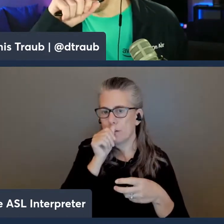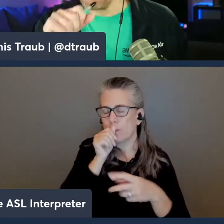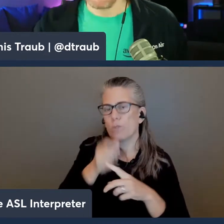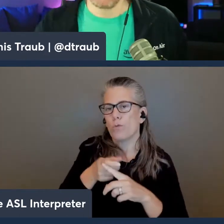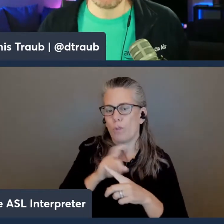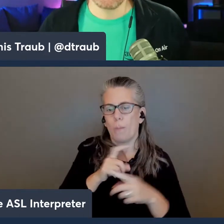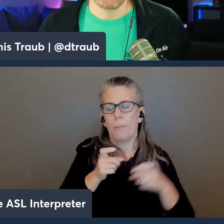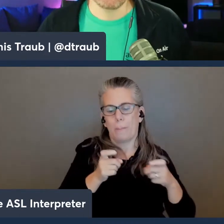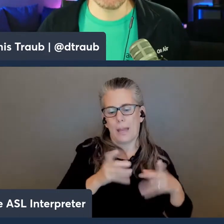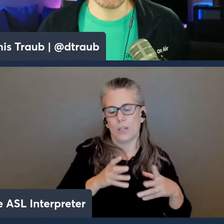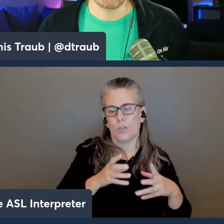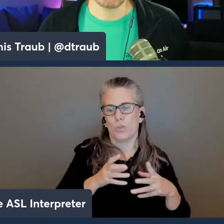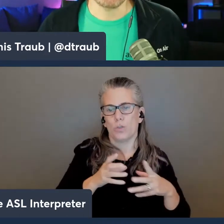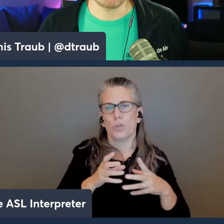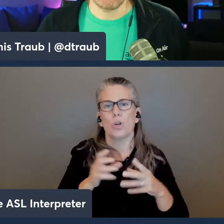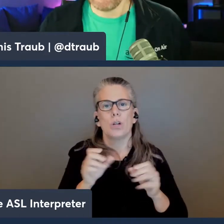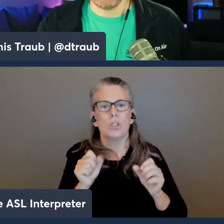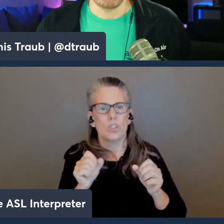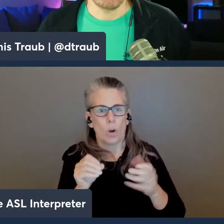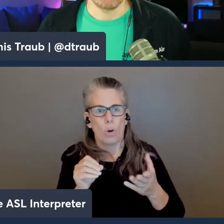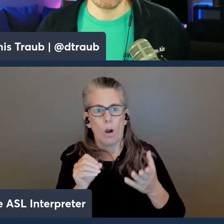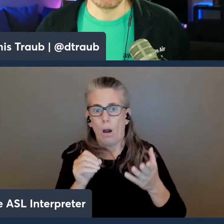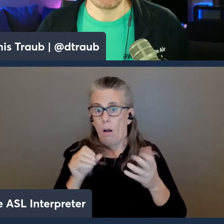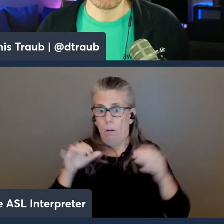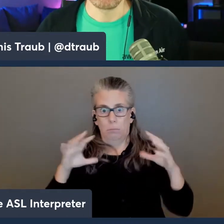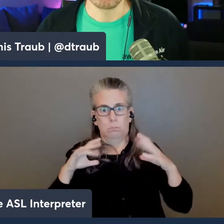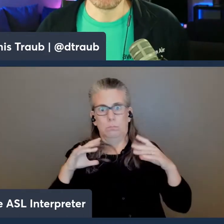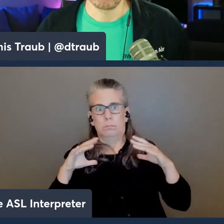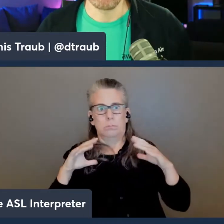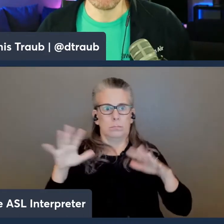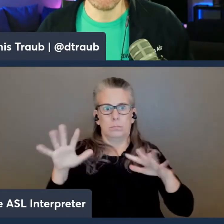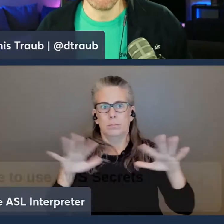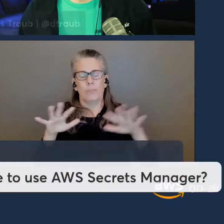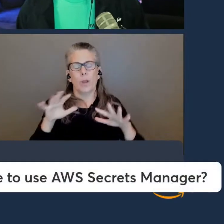So, there's a question actually on chat from "rmoswi,"